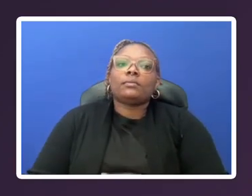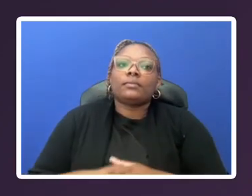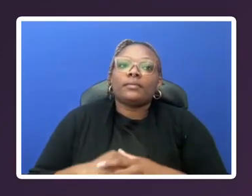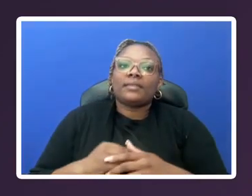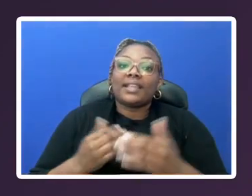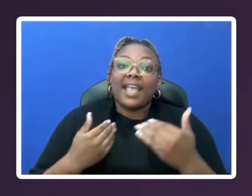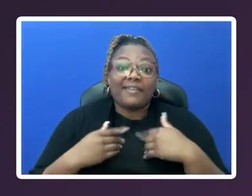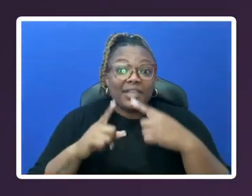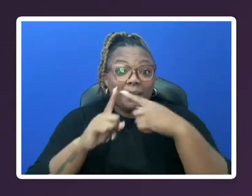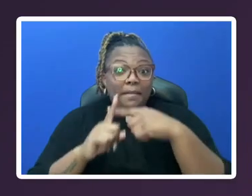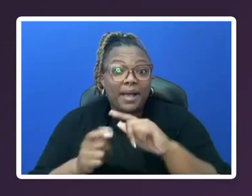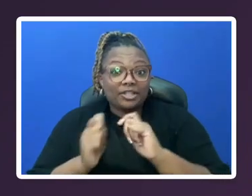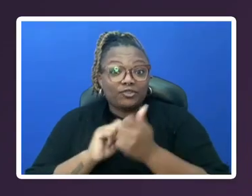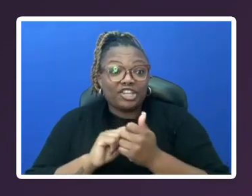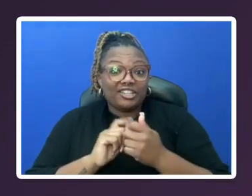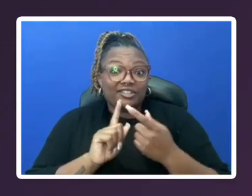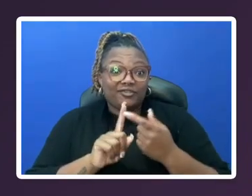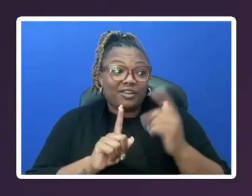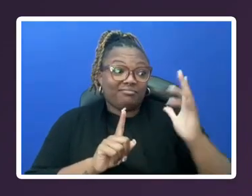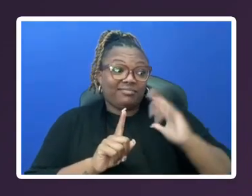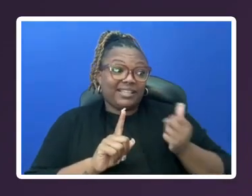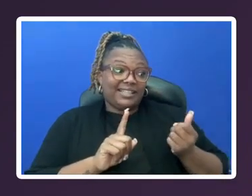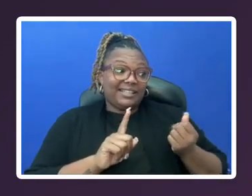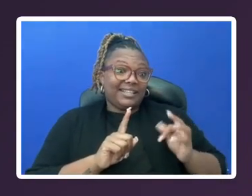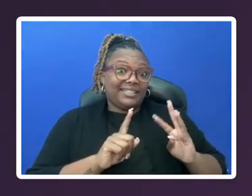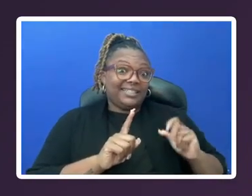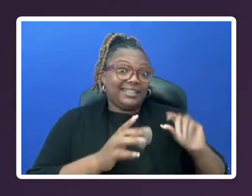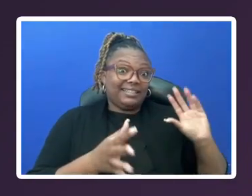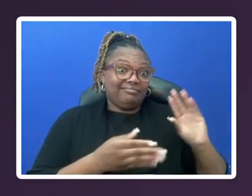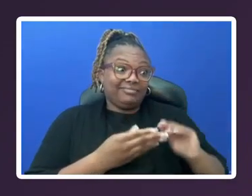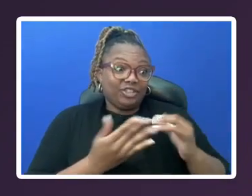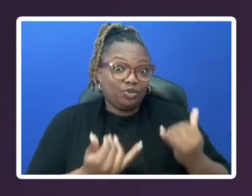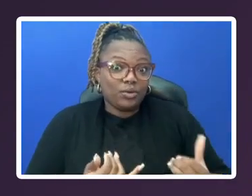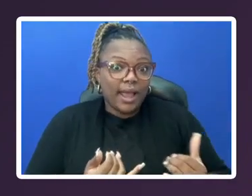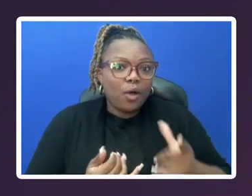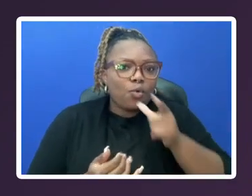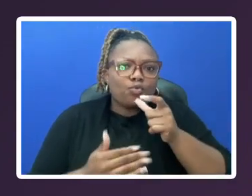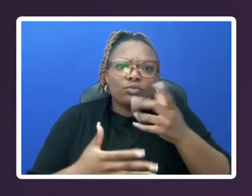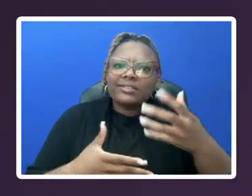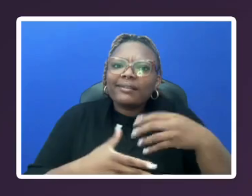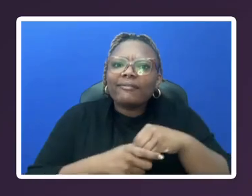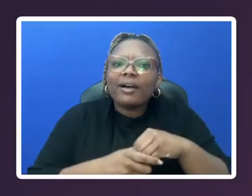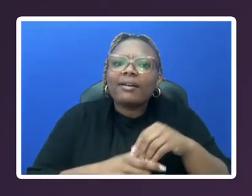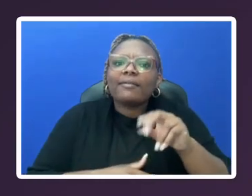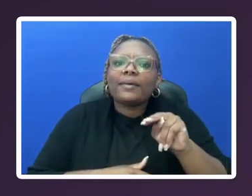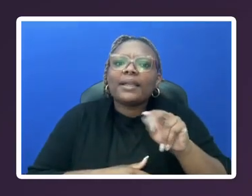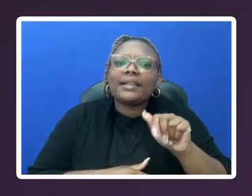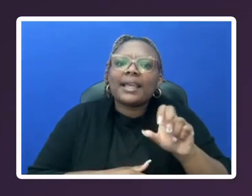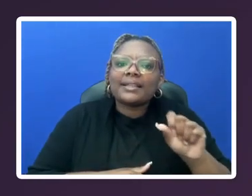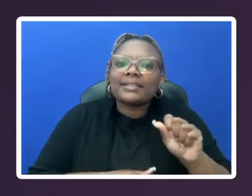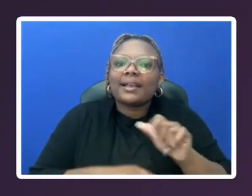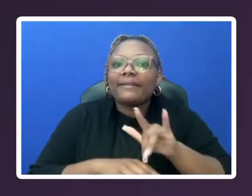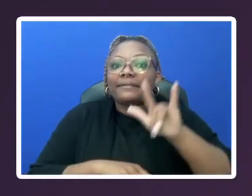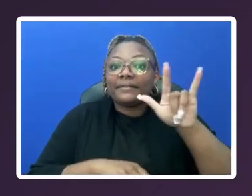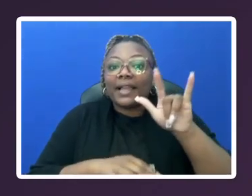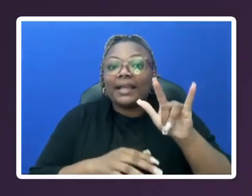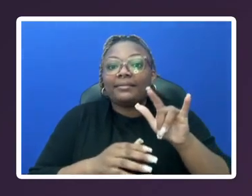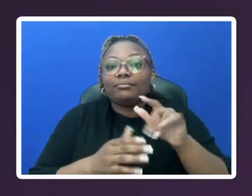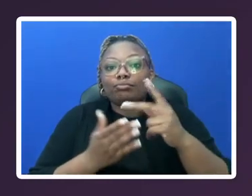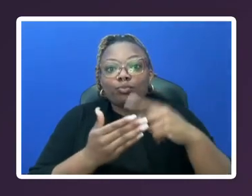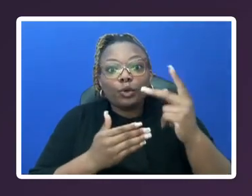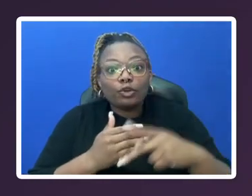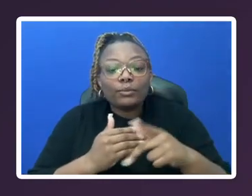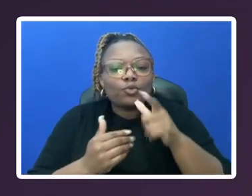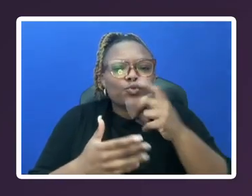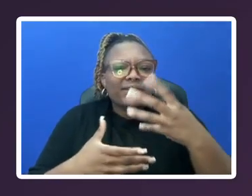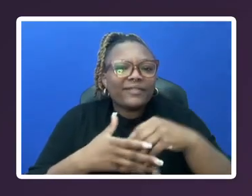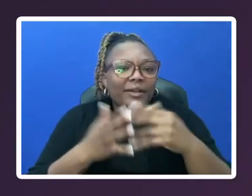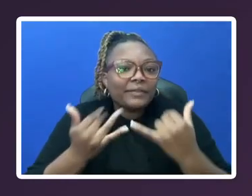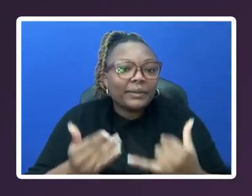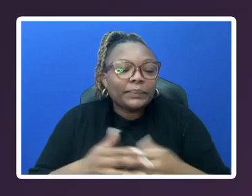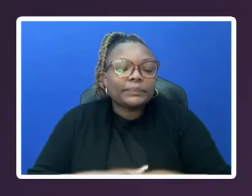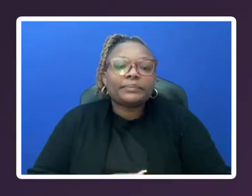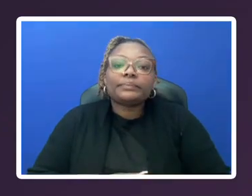then to now based on who's participating in NASA flight programs? Were there any secret concerns